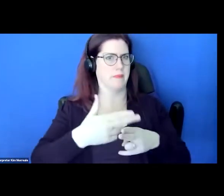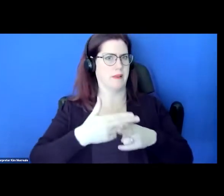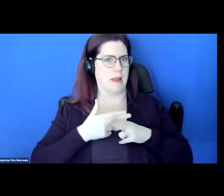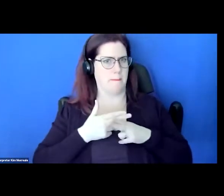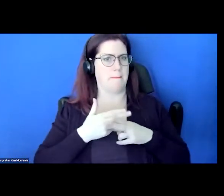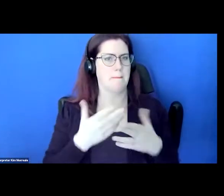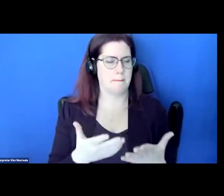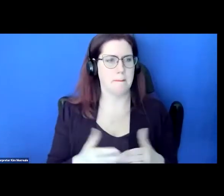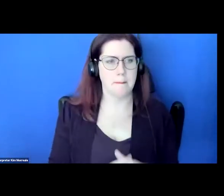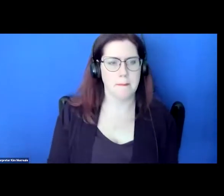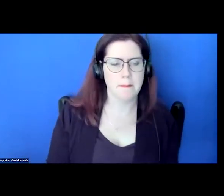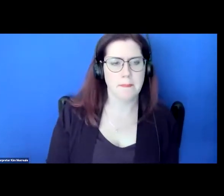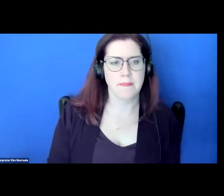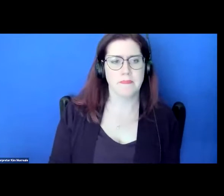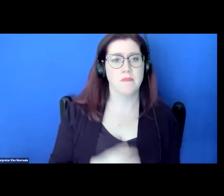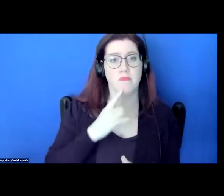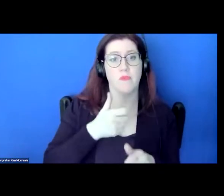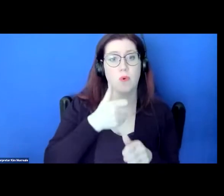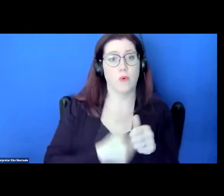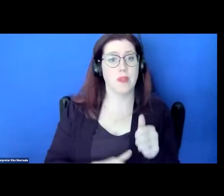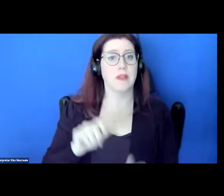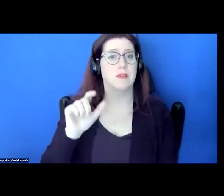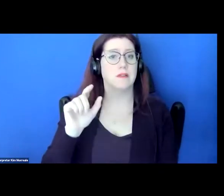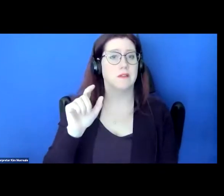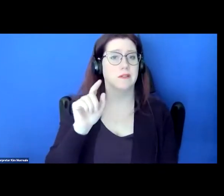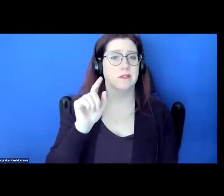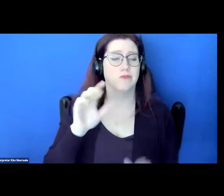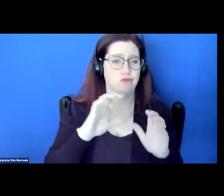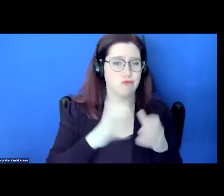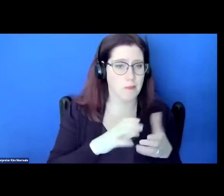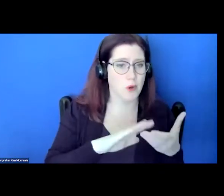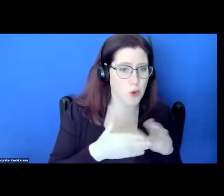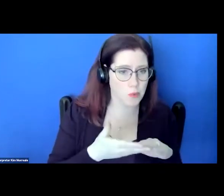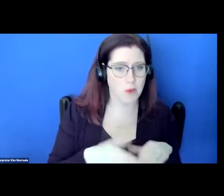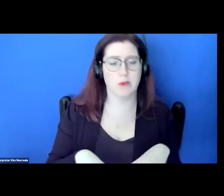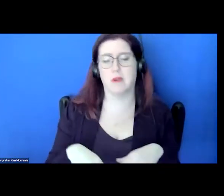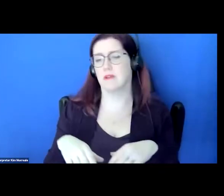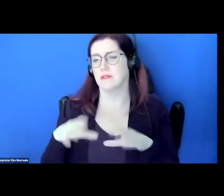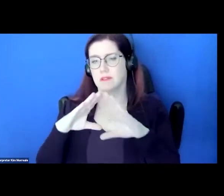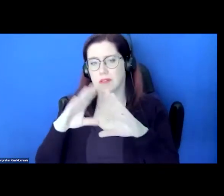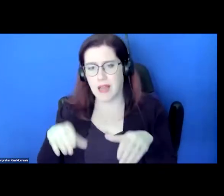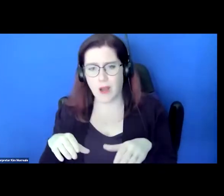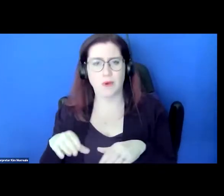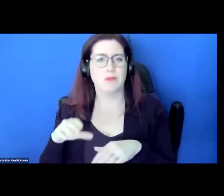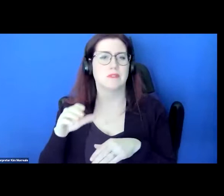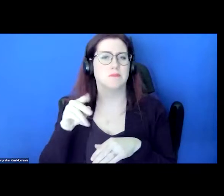as each tribal community or tribal government or reservation, pueblo has their own system of government.